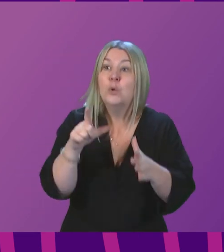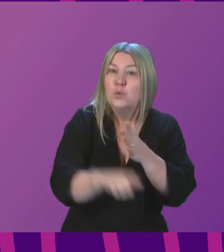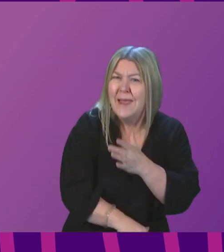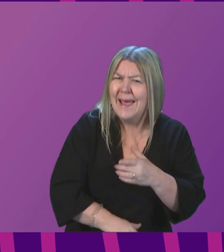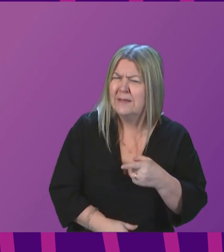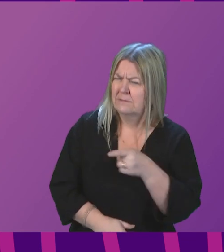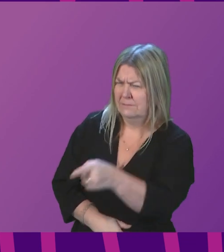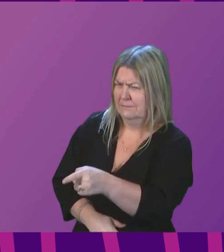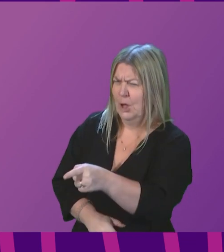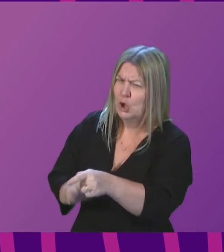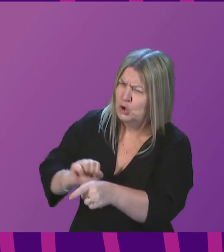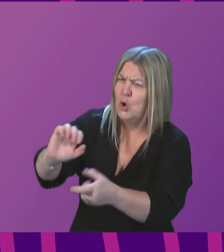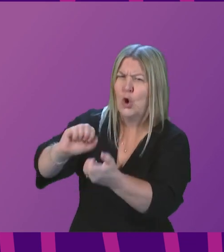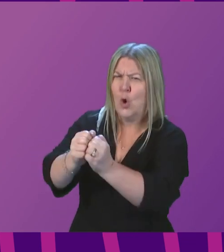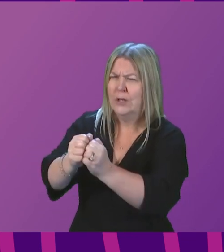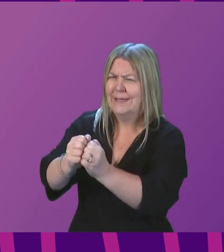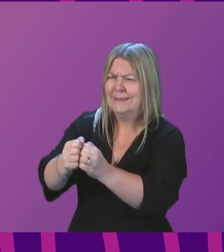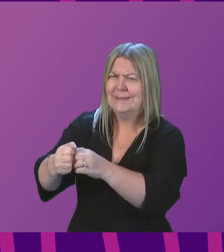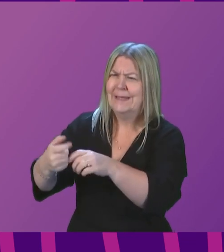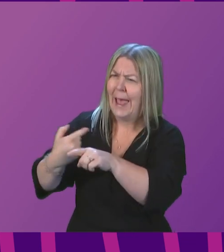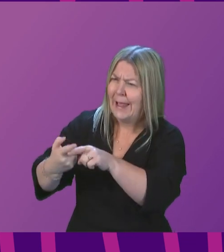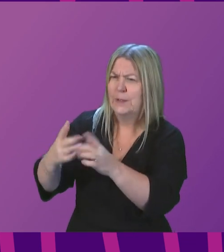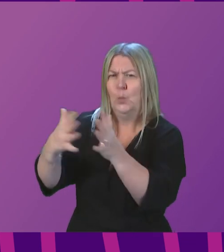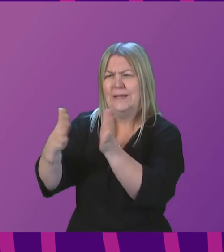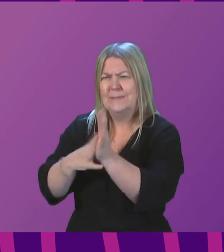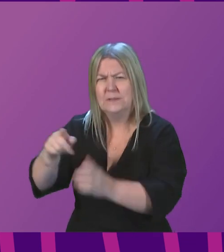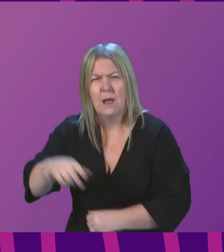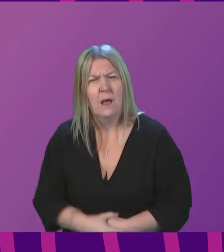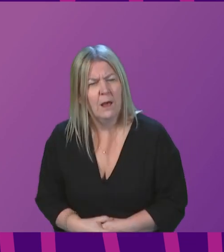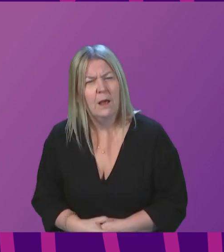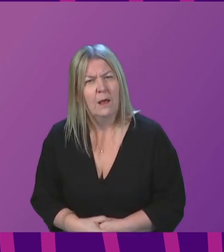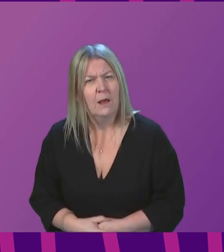say about his colleagues in the Westminster Government?